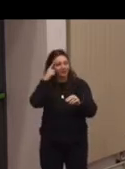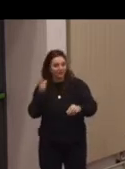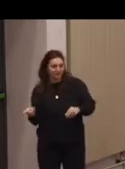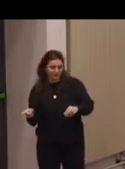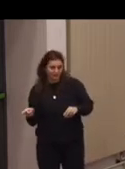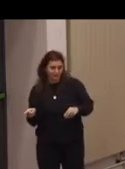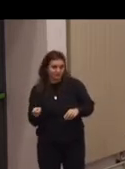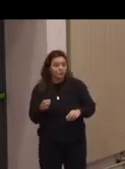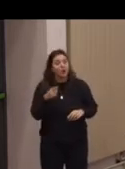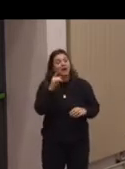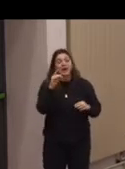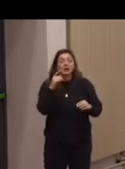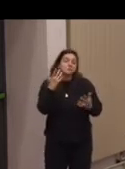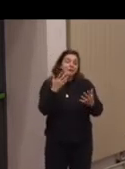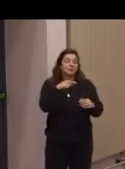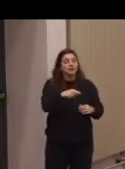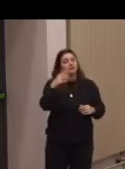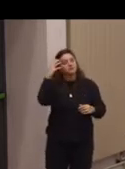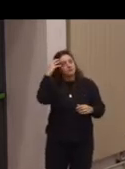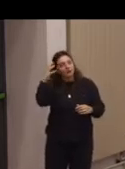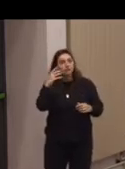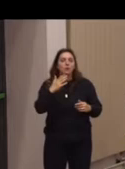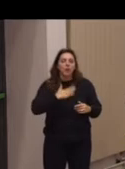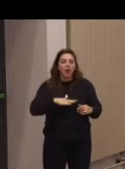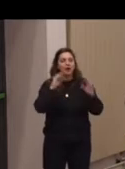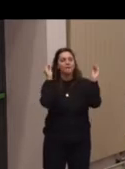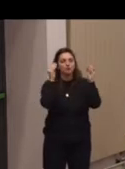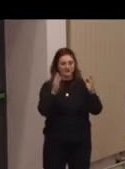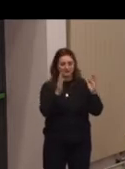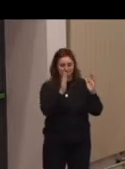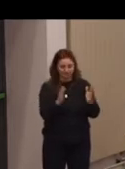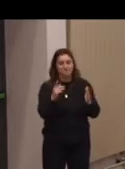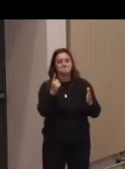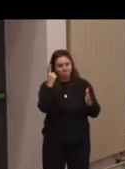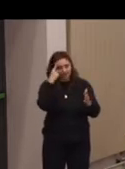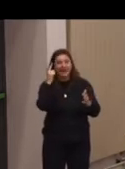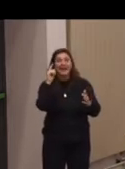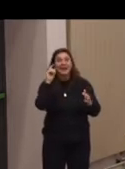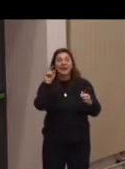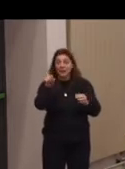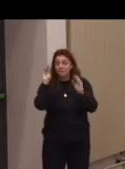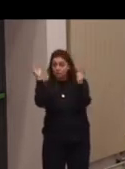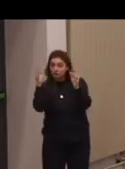may not be included in evacuations. They're often not included in humanitarian systems.